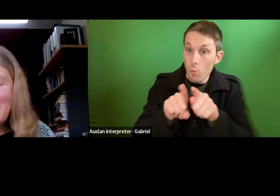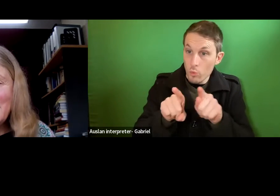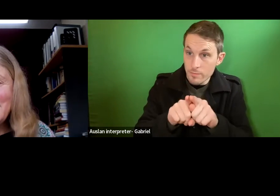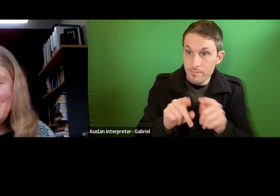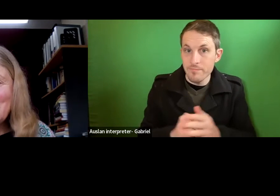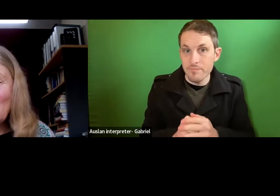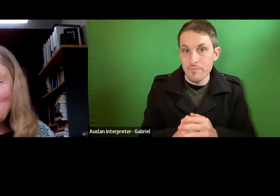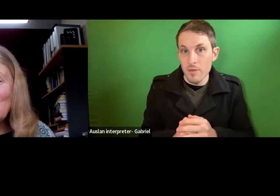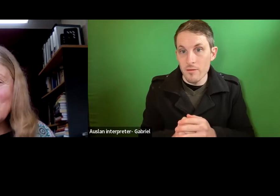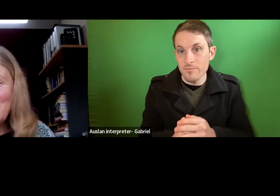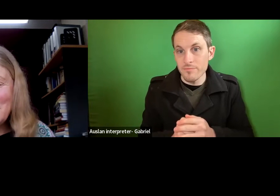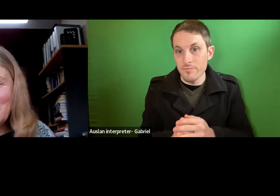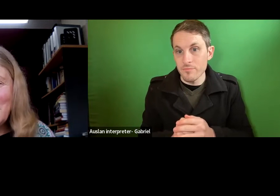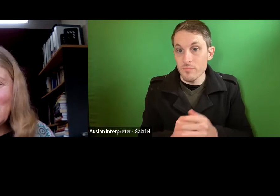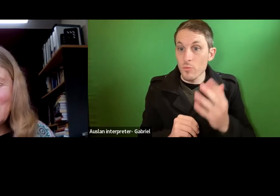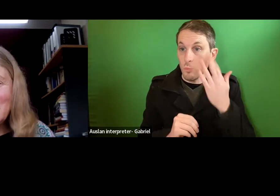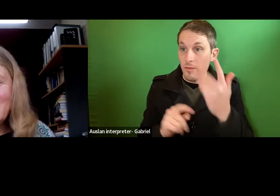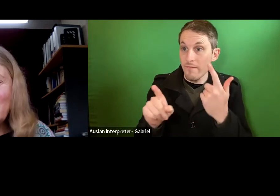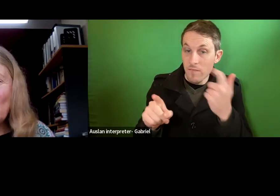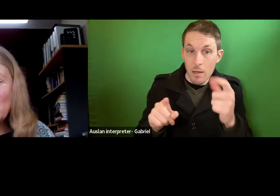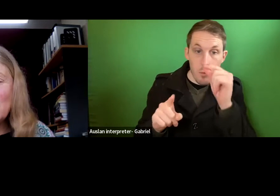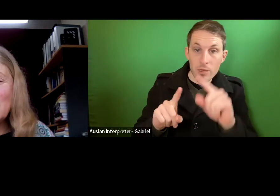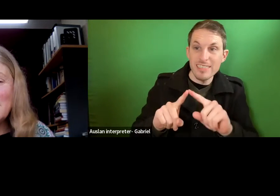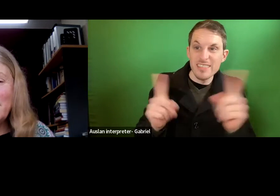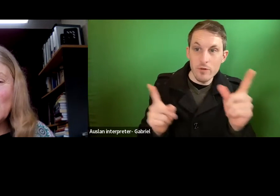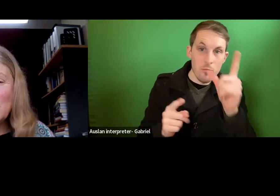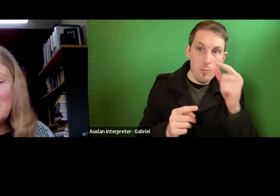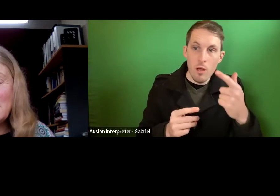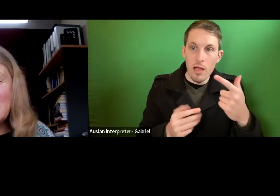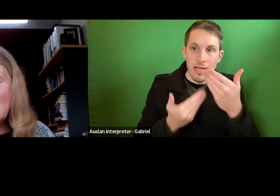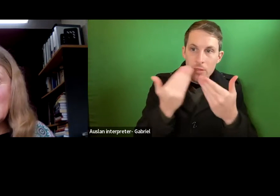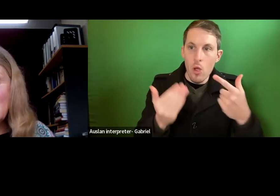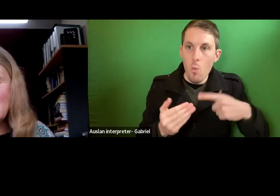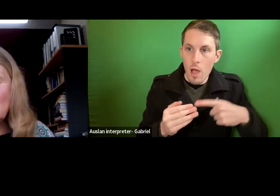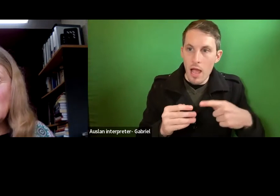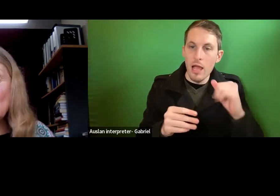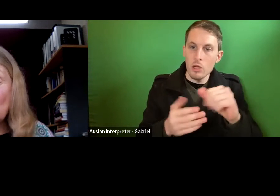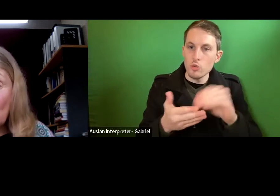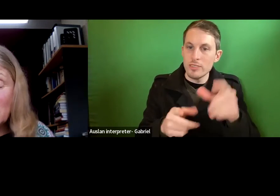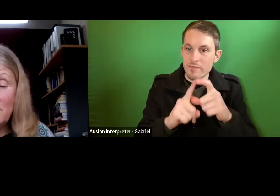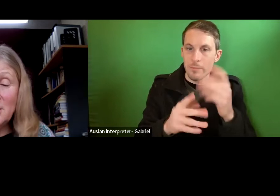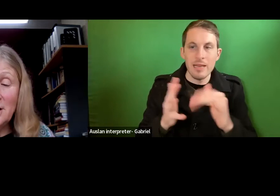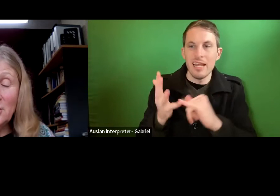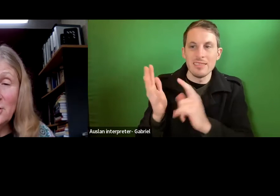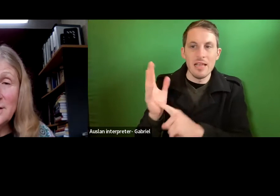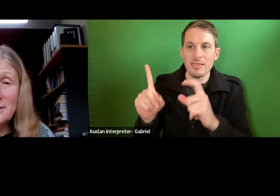a more plausible explanation for the students difficulties then an SLD should not be diagnosed.